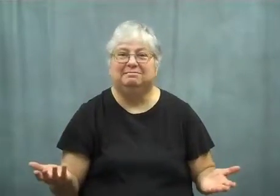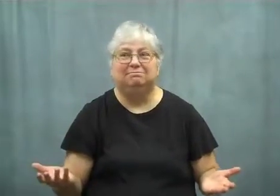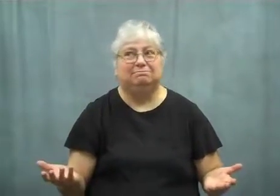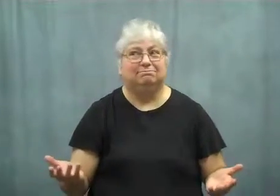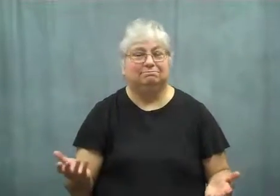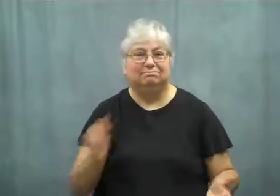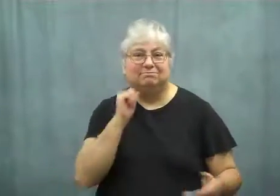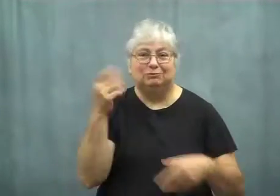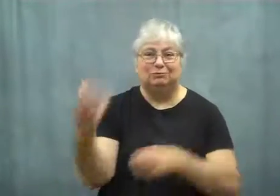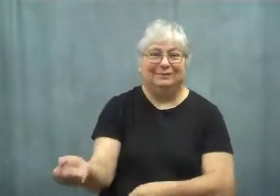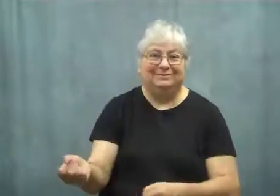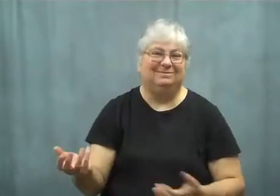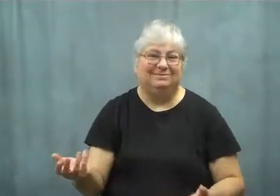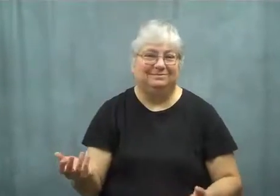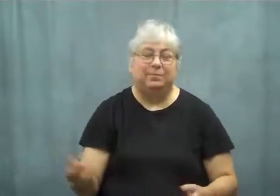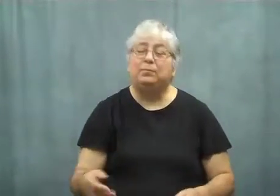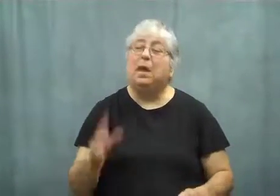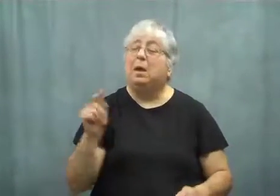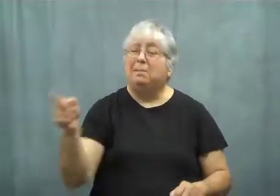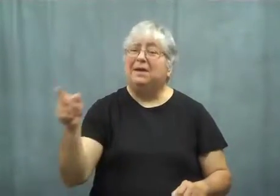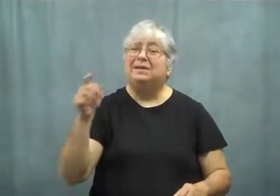He isn't trusted.